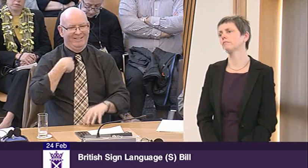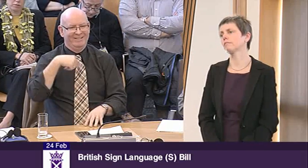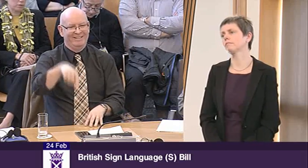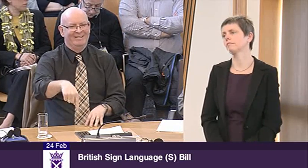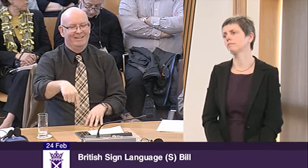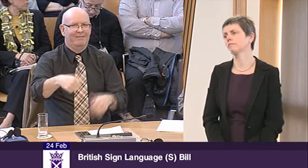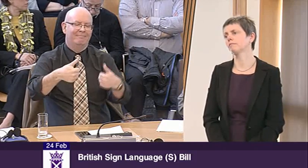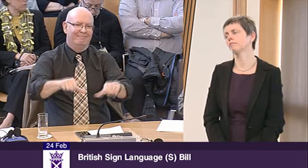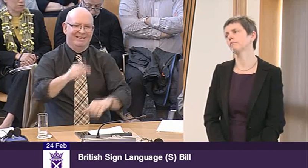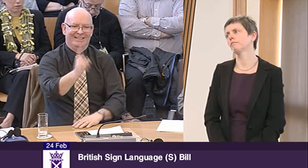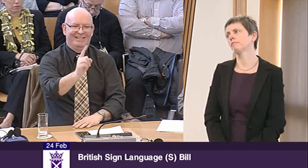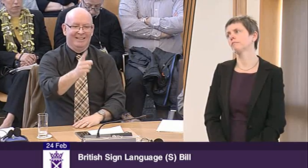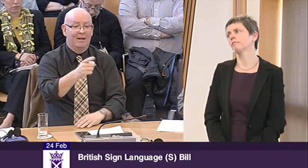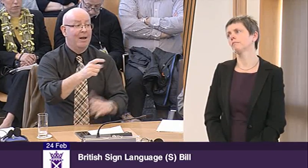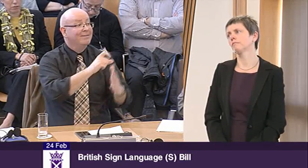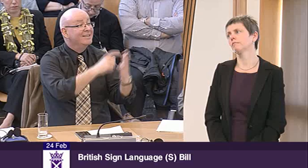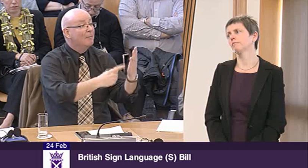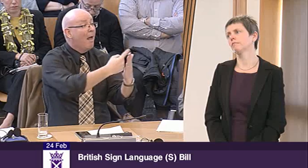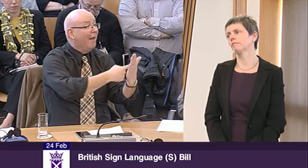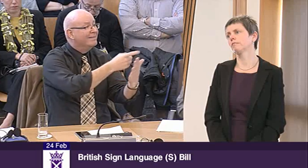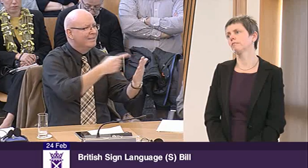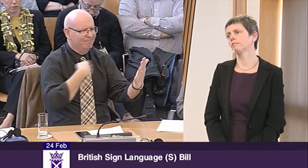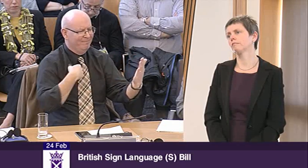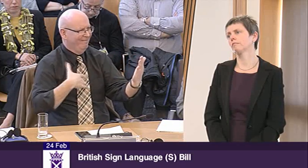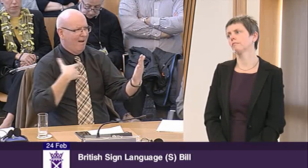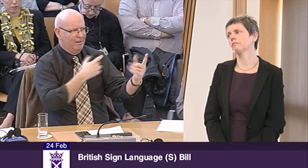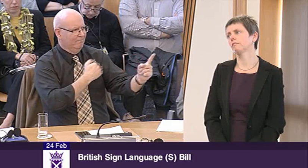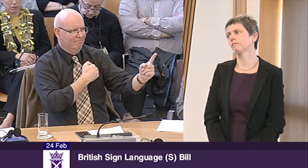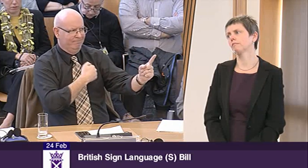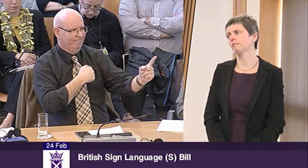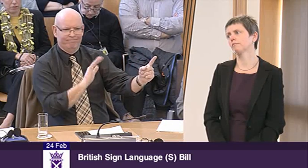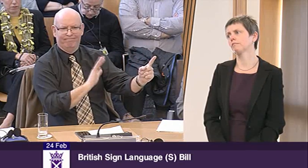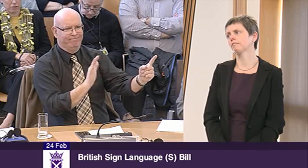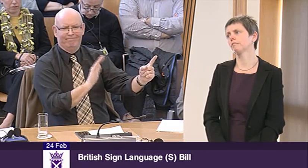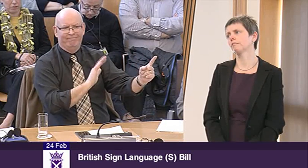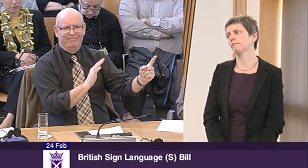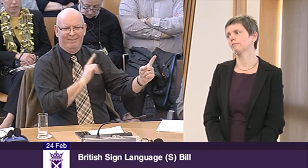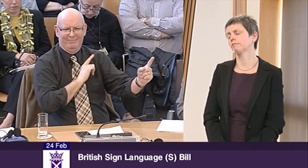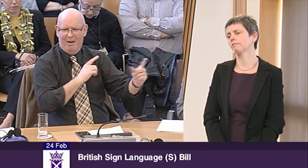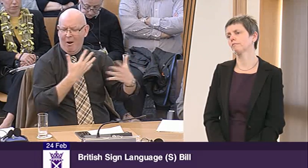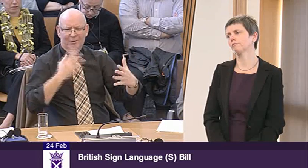The bill recognises that we put our language, identity and culture first. We accept our